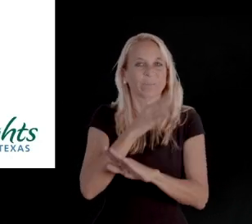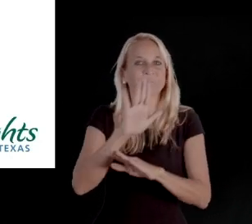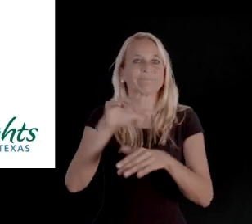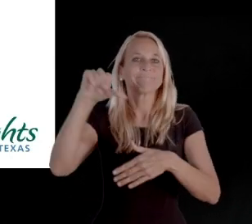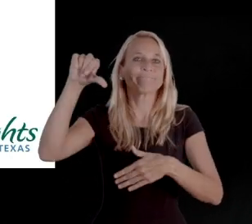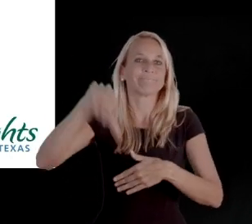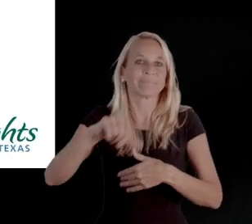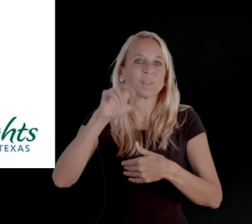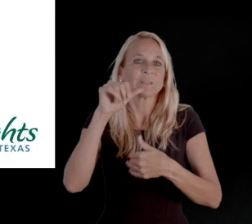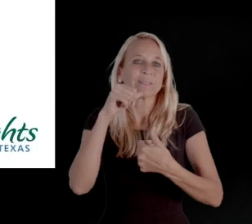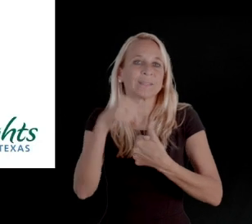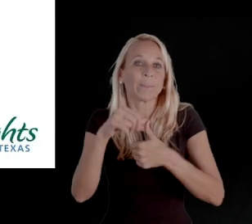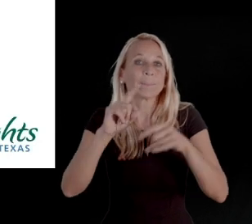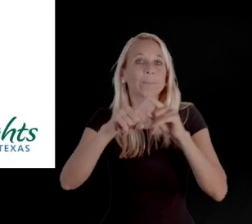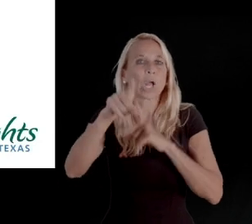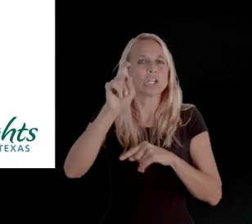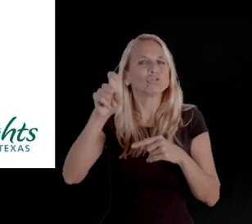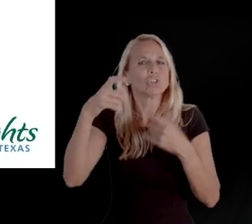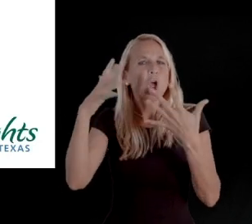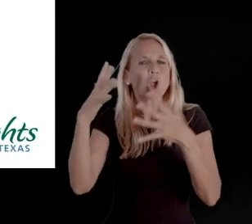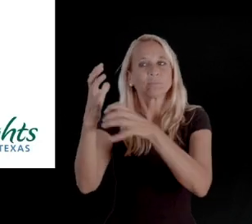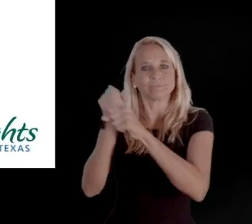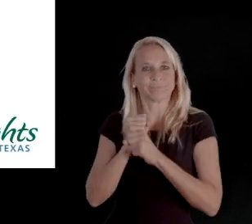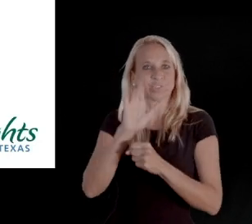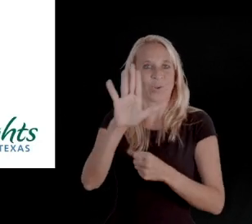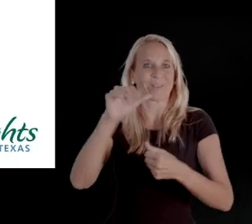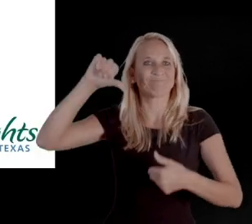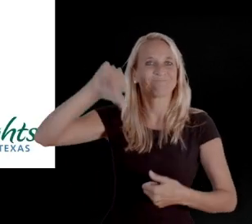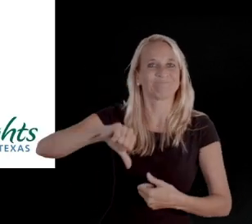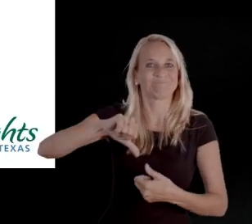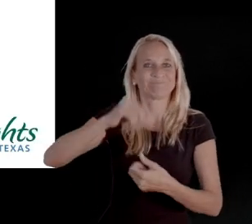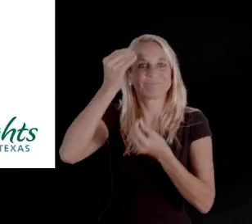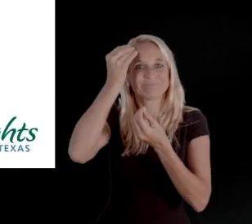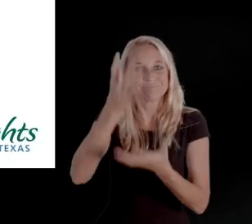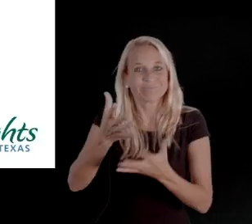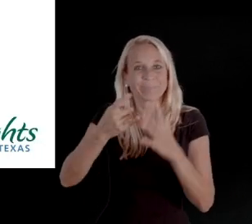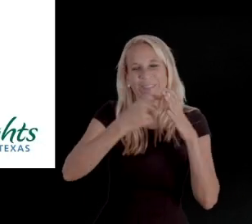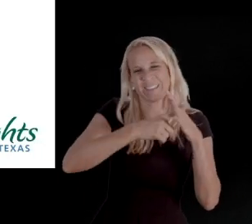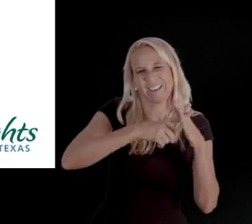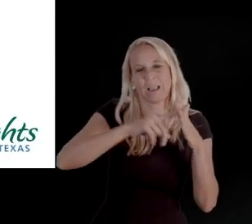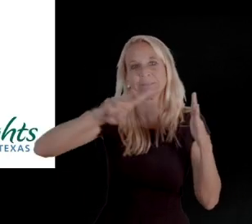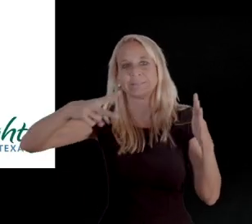but you should have already received your denial notices, both your initial and your secondary.